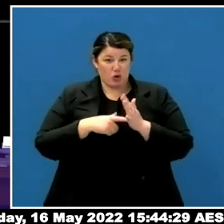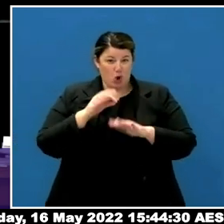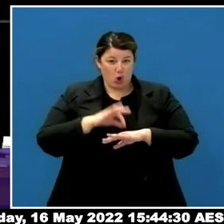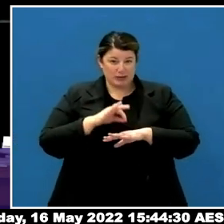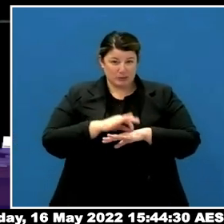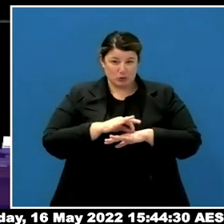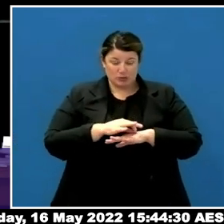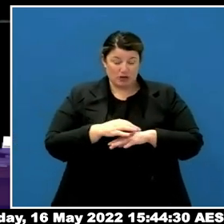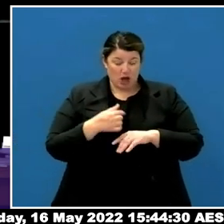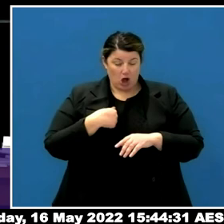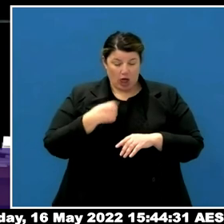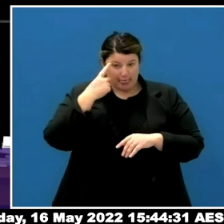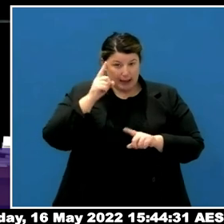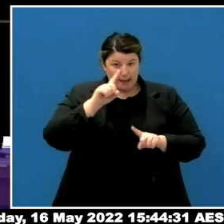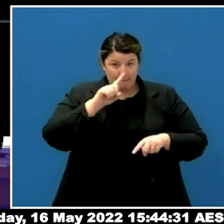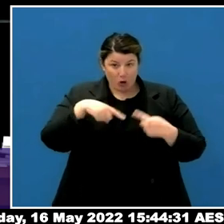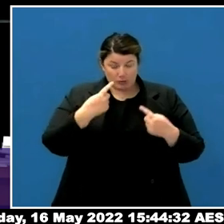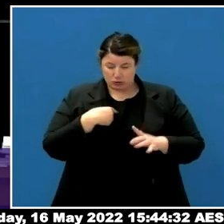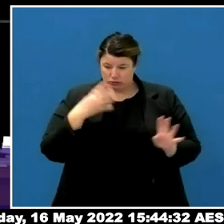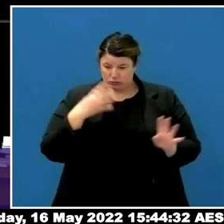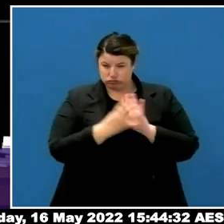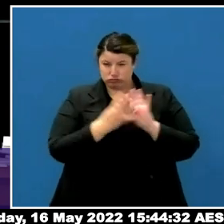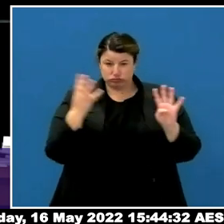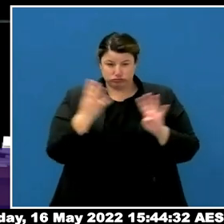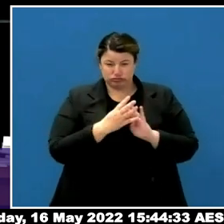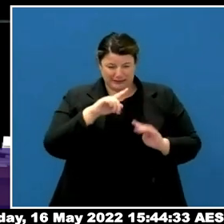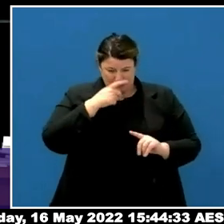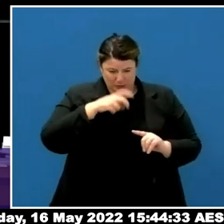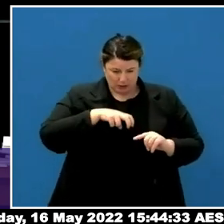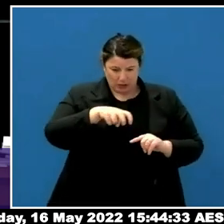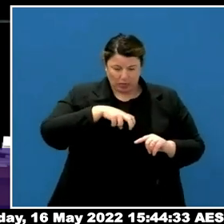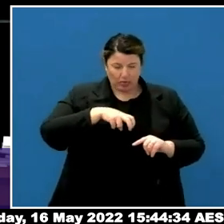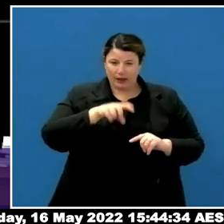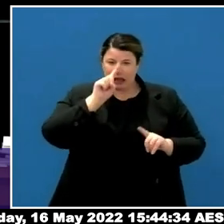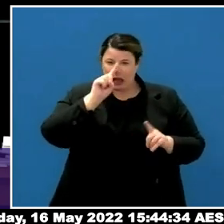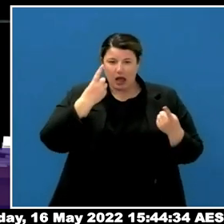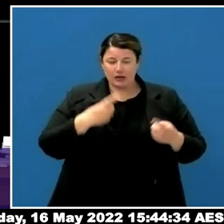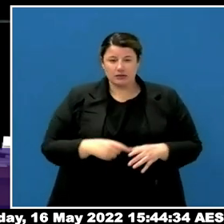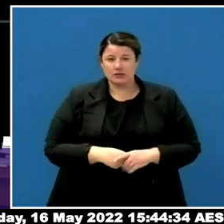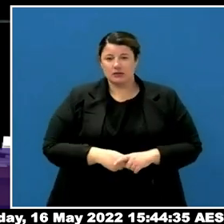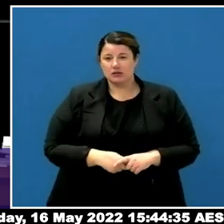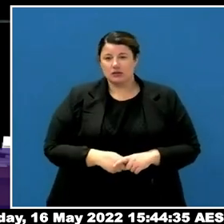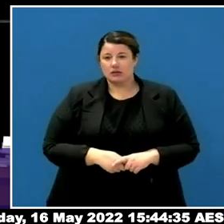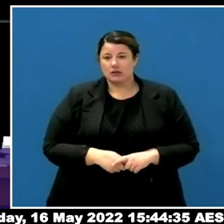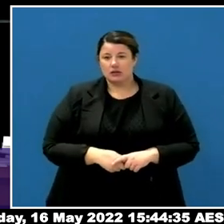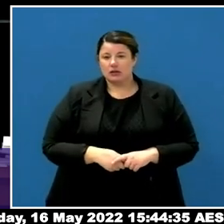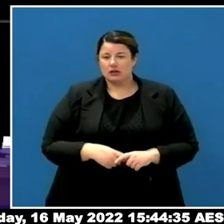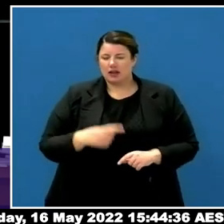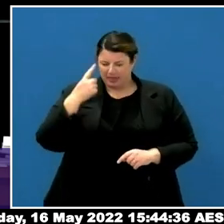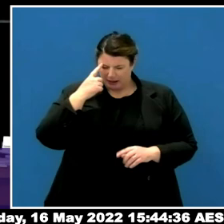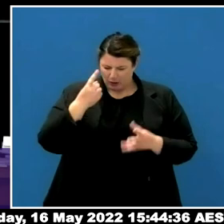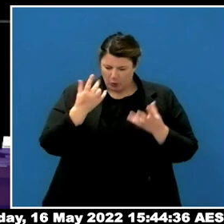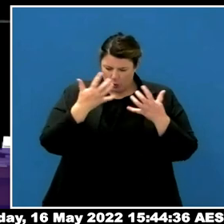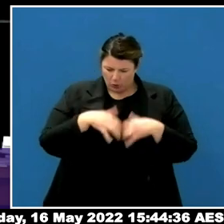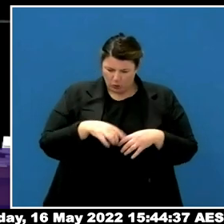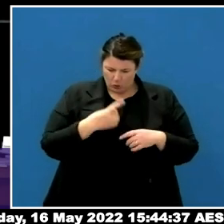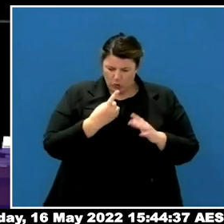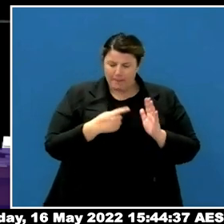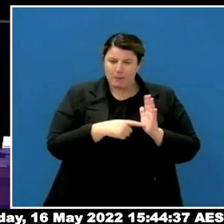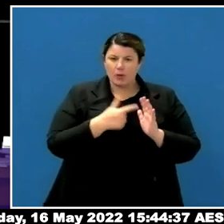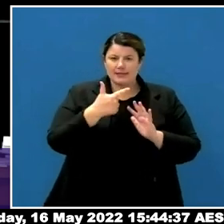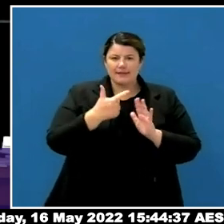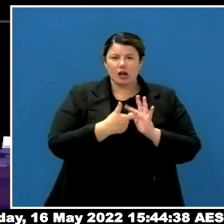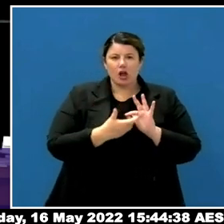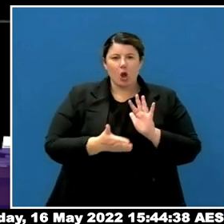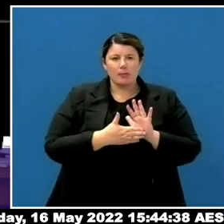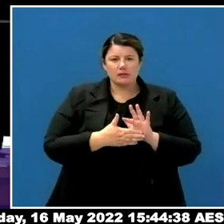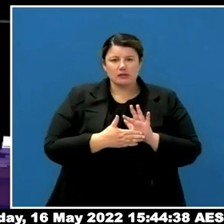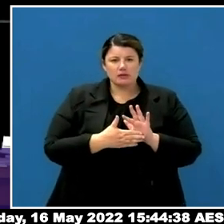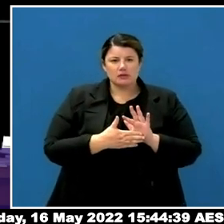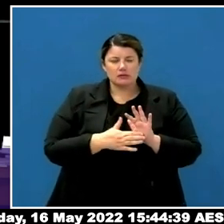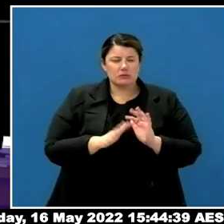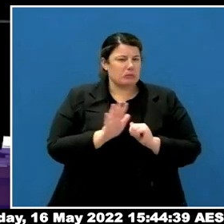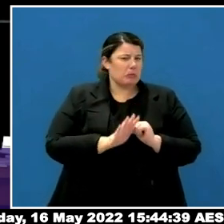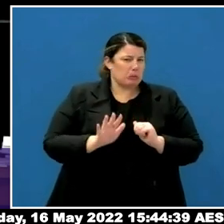it's about - what did we say - 1.7 kilometres, and he had been